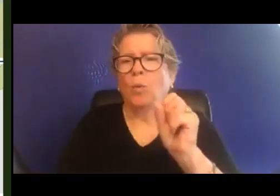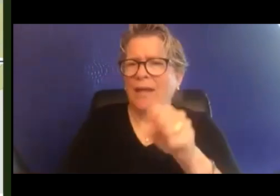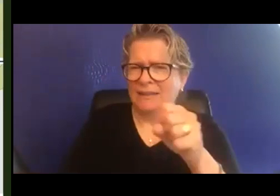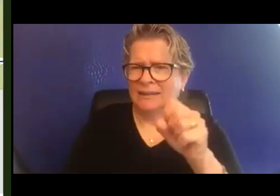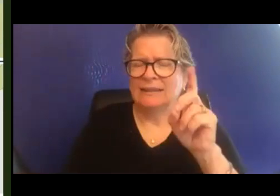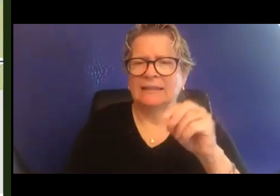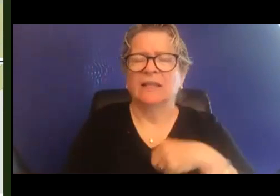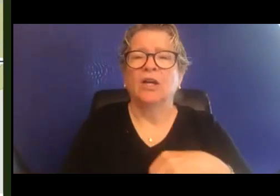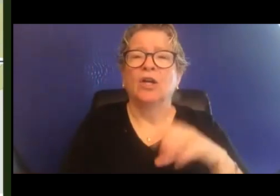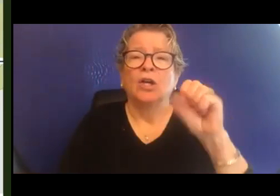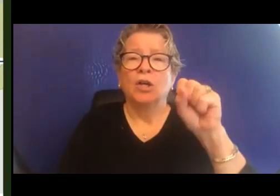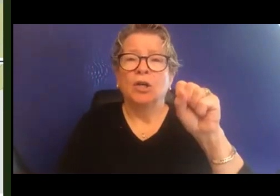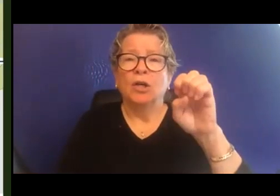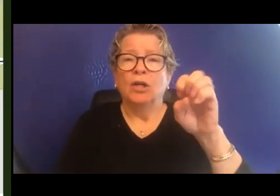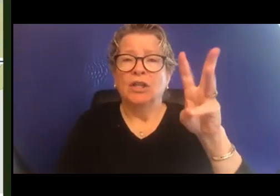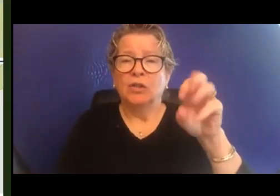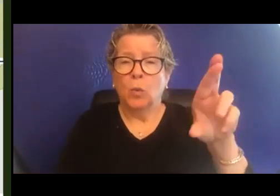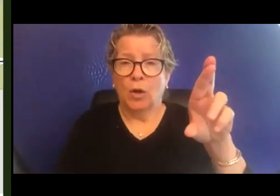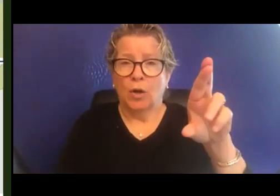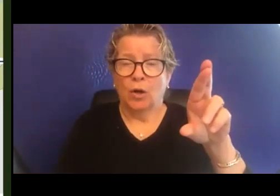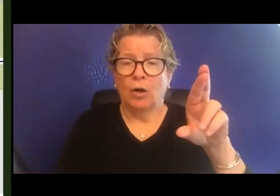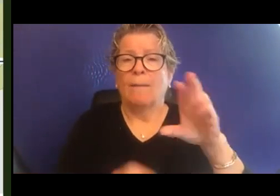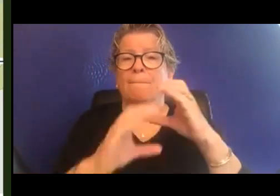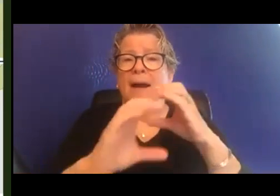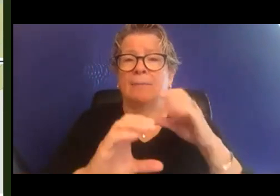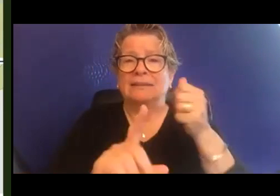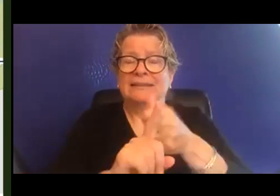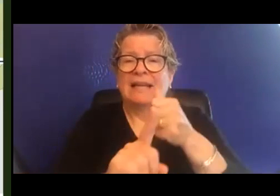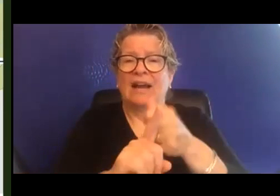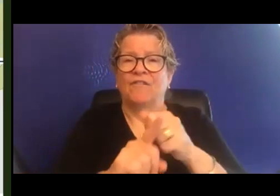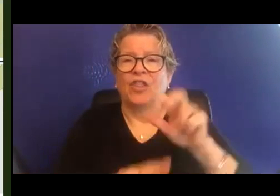So the size of the sewer pipe, it's a 36-inch diameter, outside